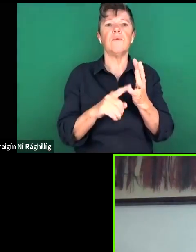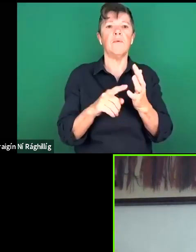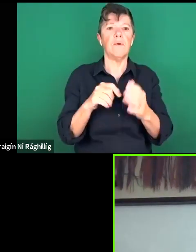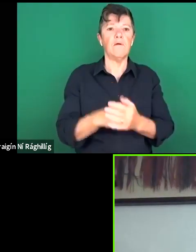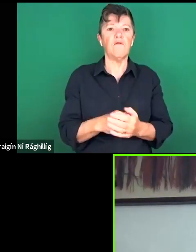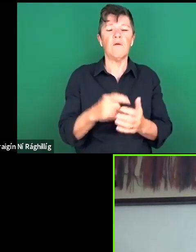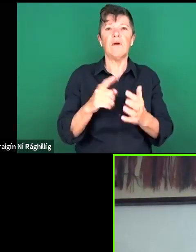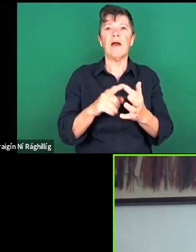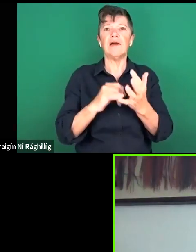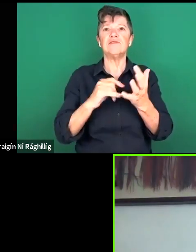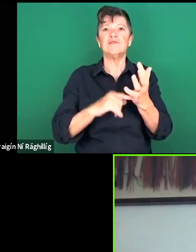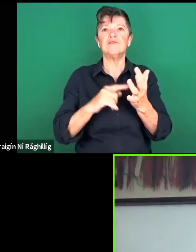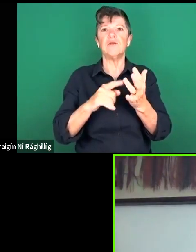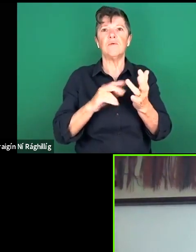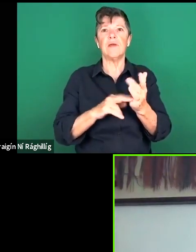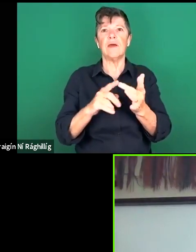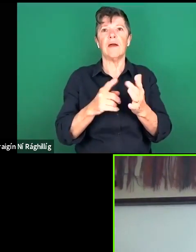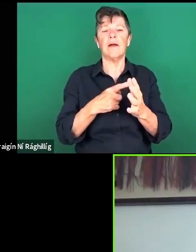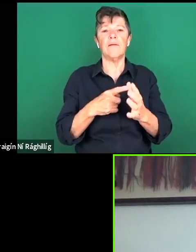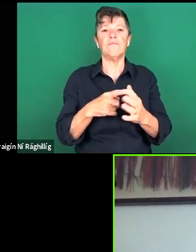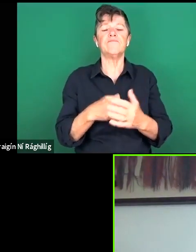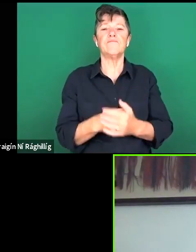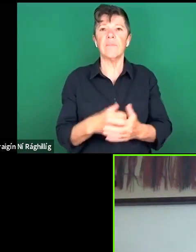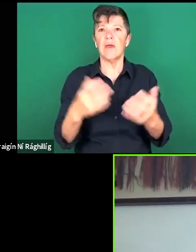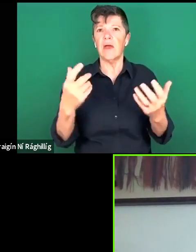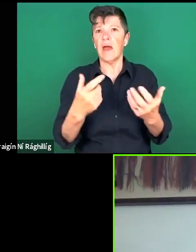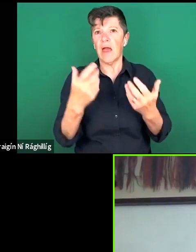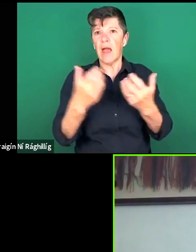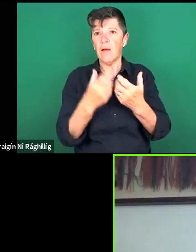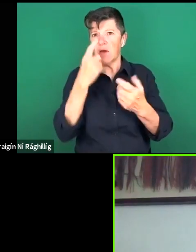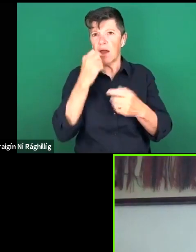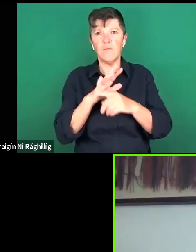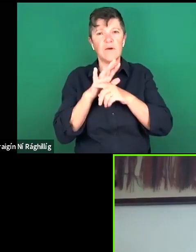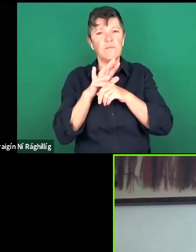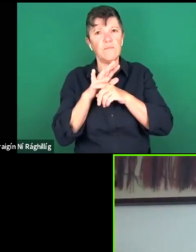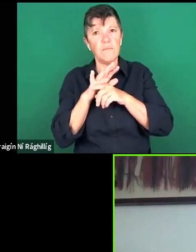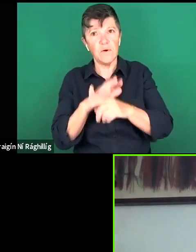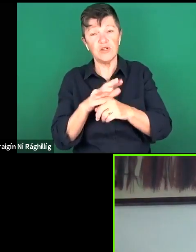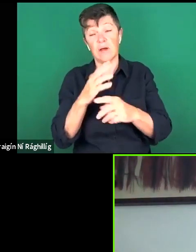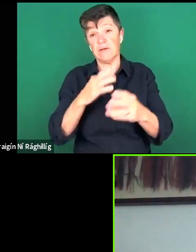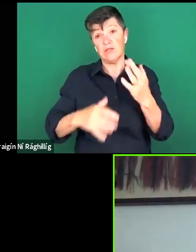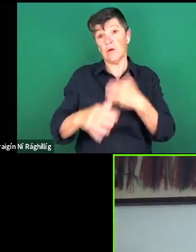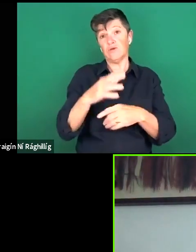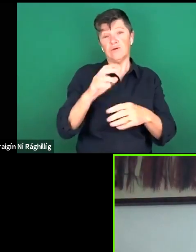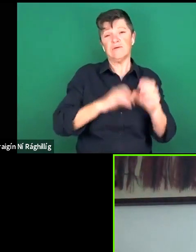Even the most rudimentary debates about cap italism fail to acknowledge